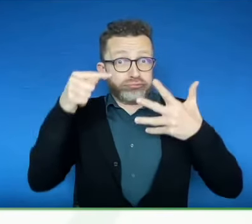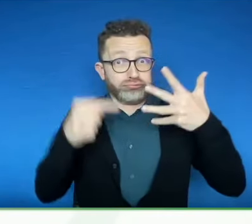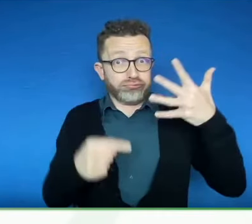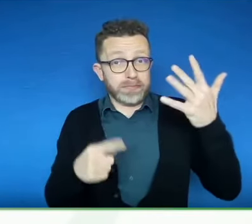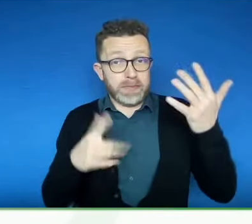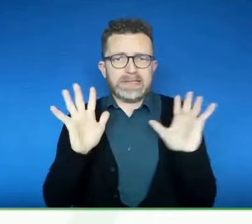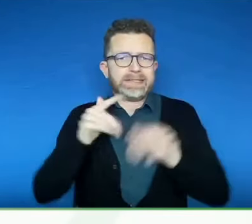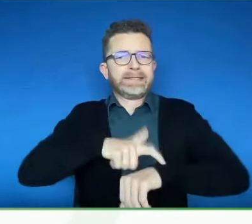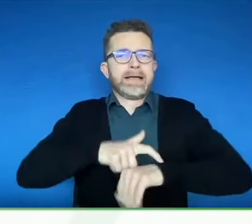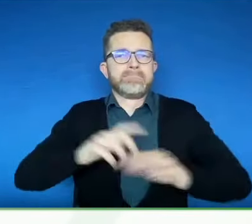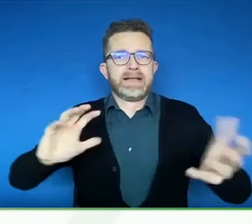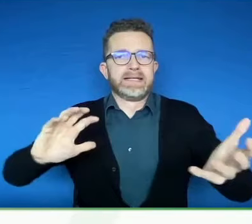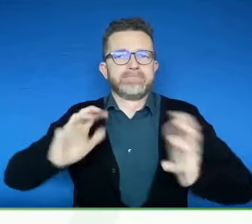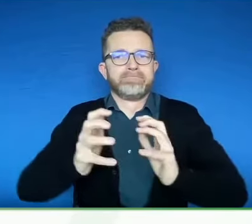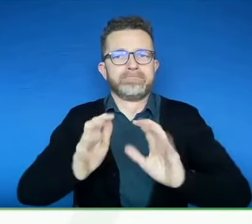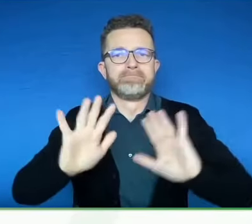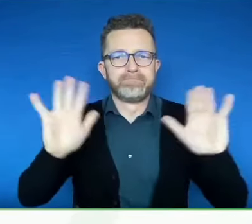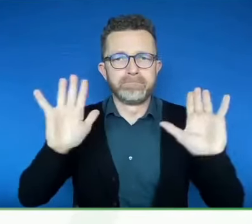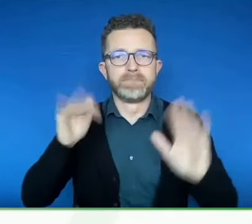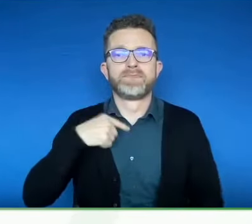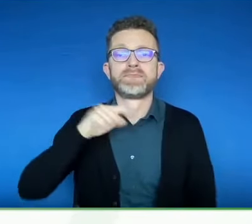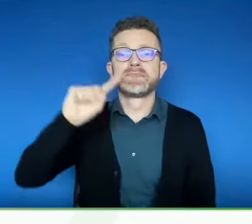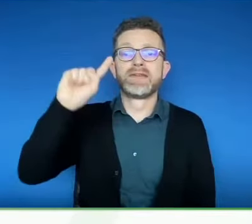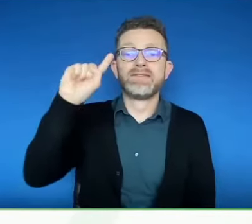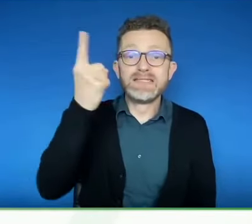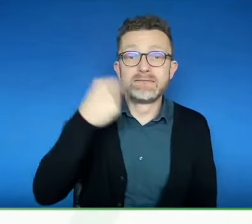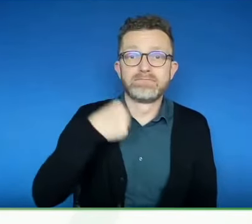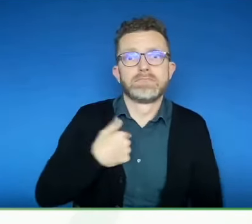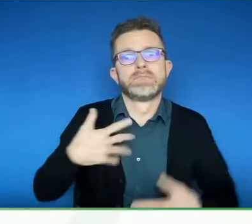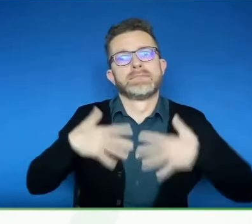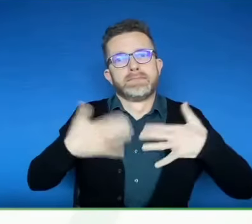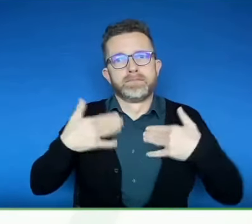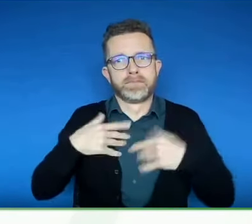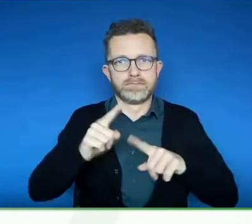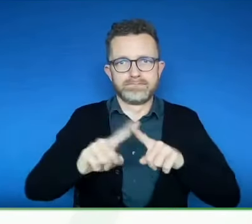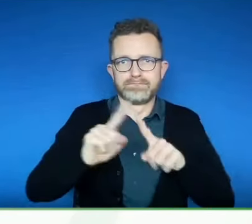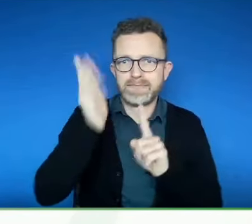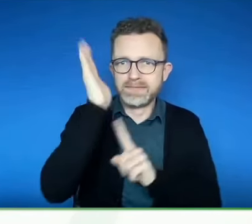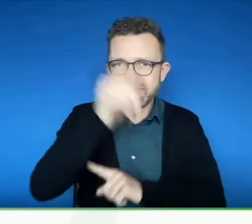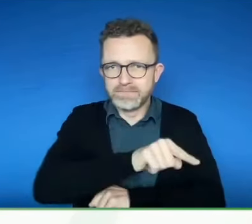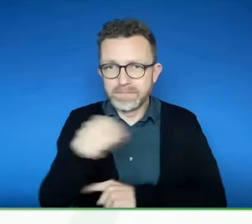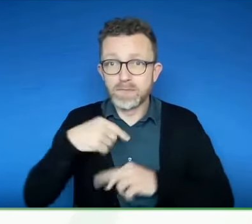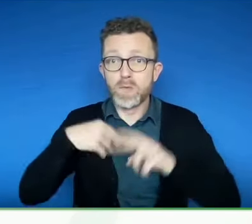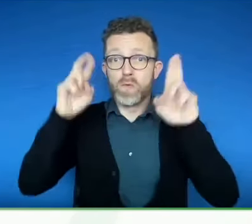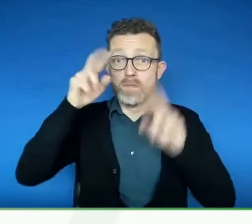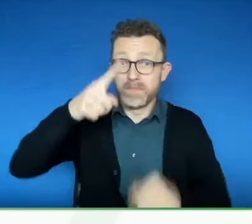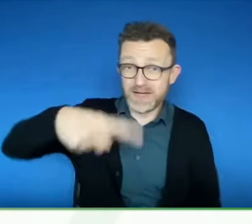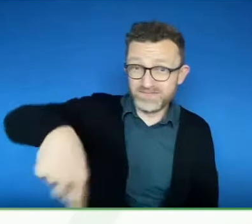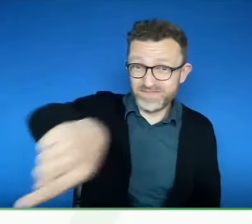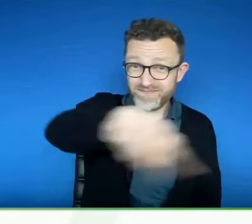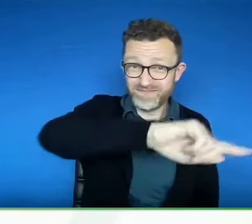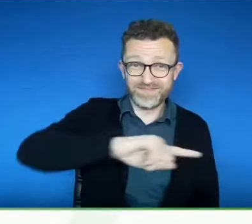award for myself, the award for the lady in the front with the Kermit frog hat, for the best hat of the event!